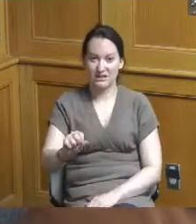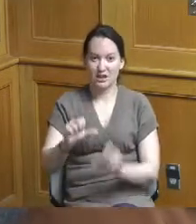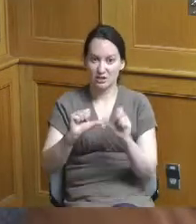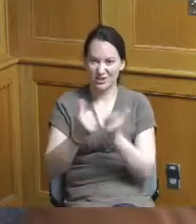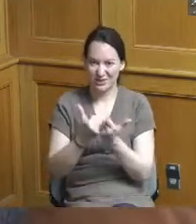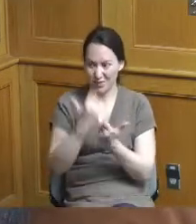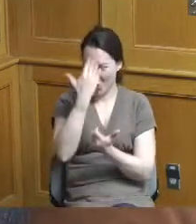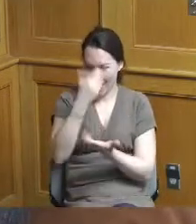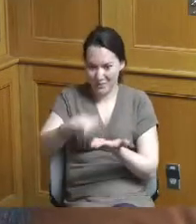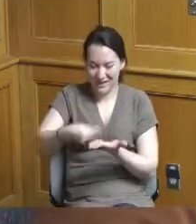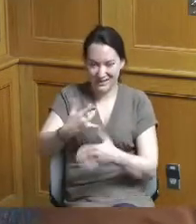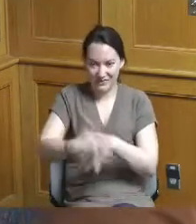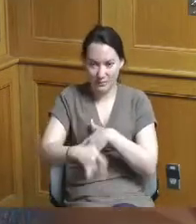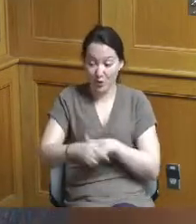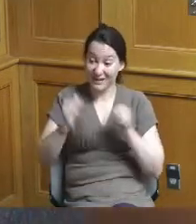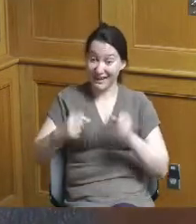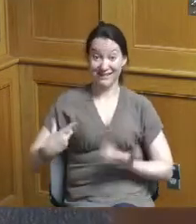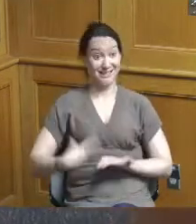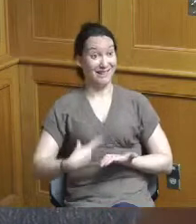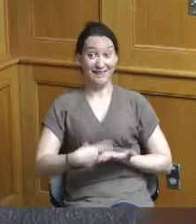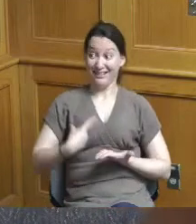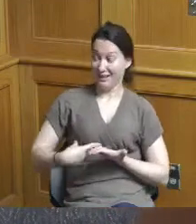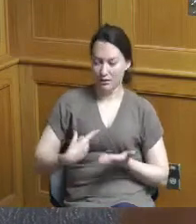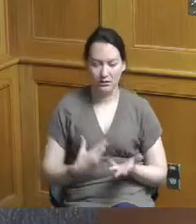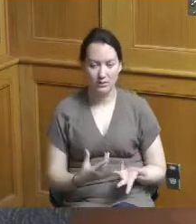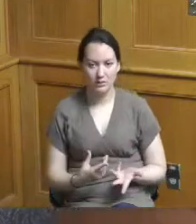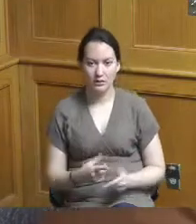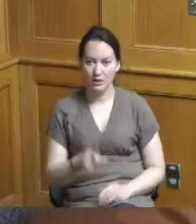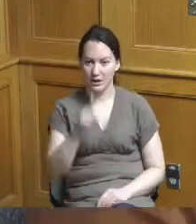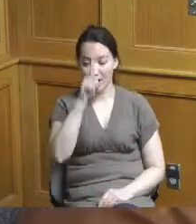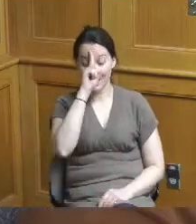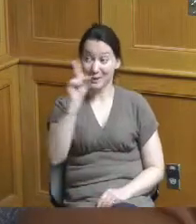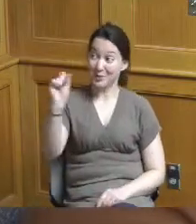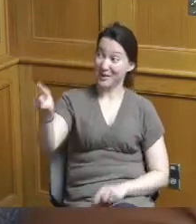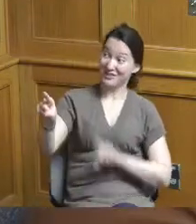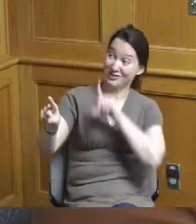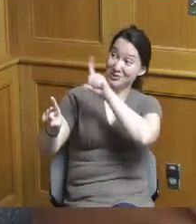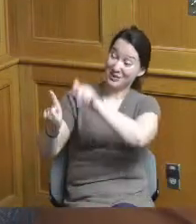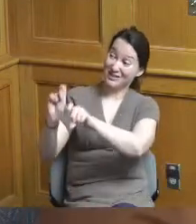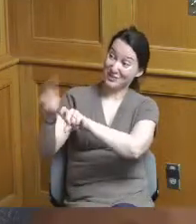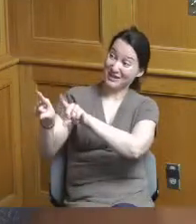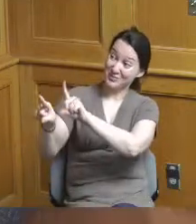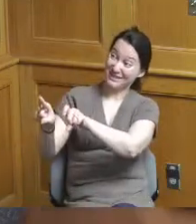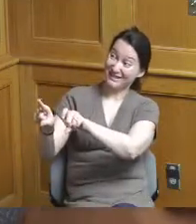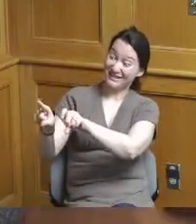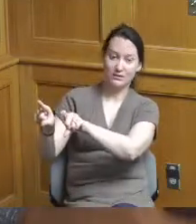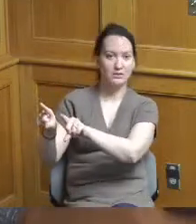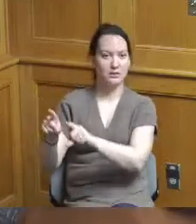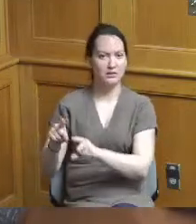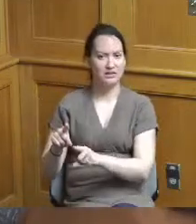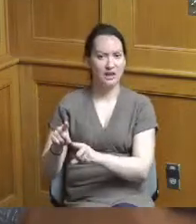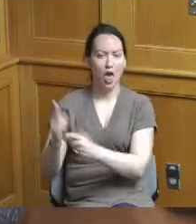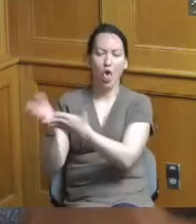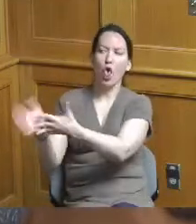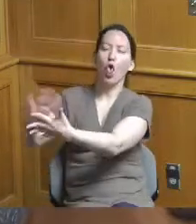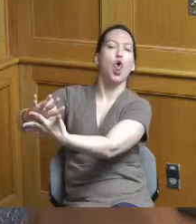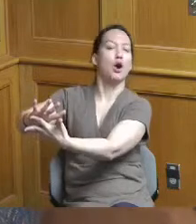these discussions and so I think when I have my questions is kind of painted over and say well